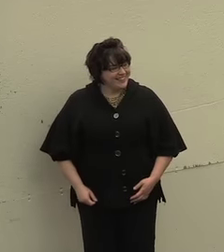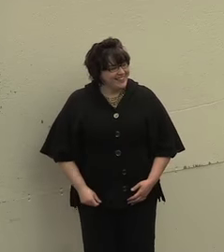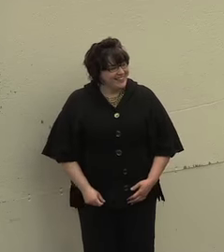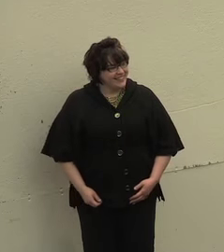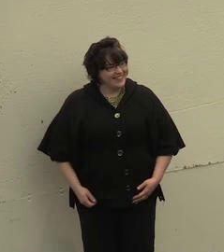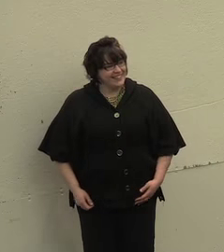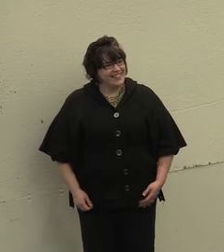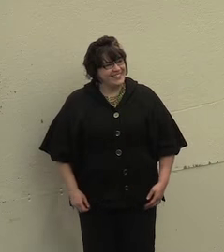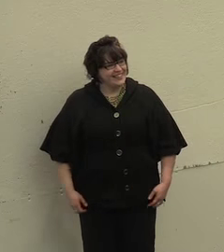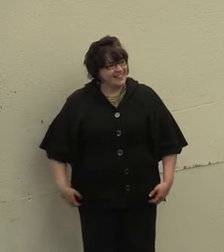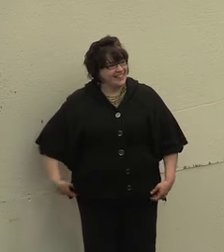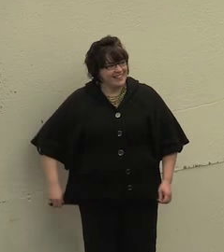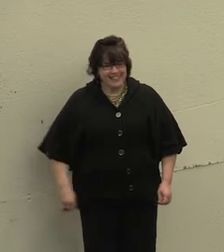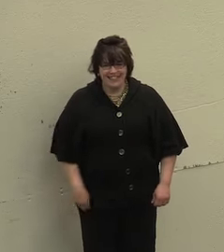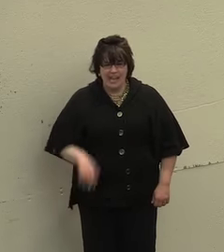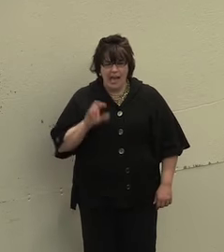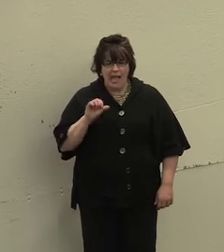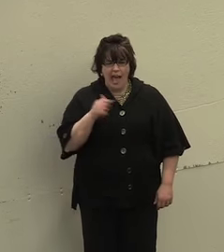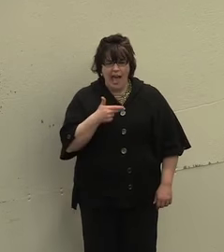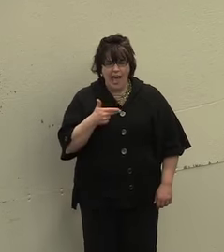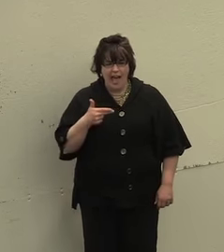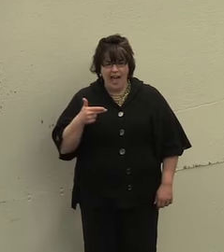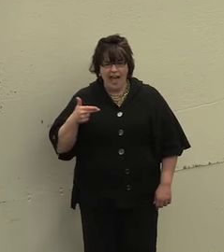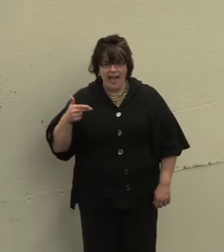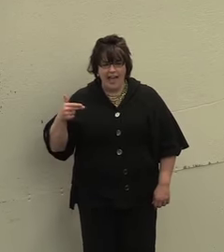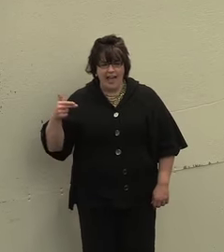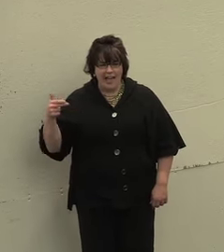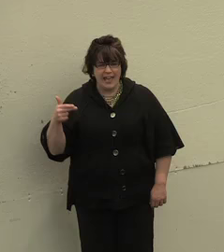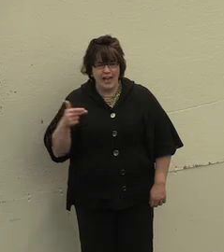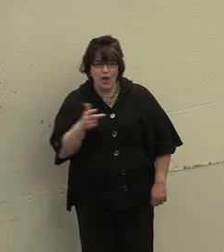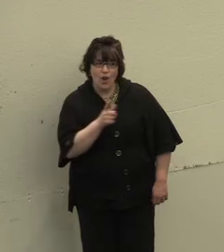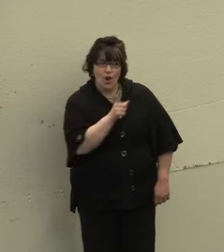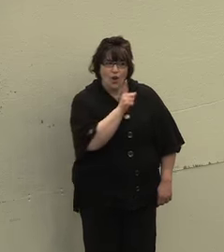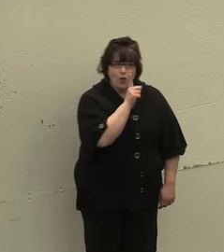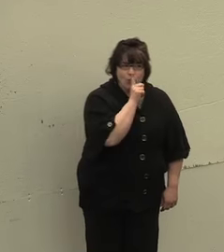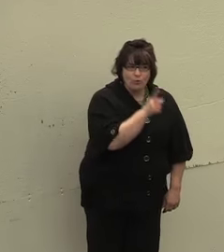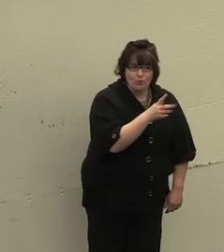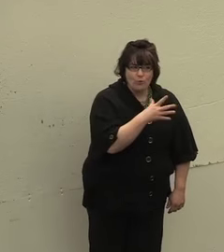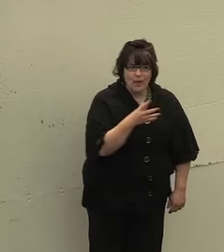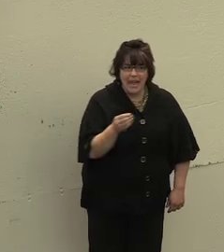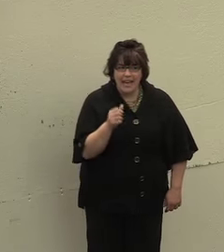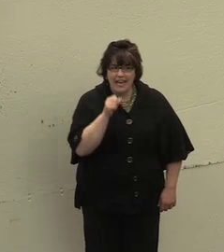Yeah. I think it's true and not true.